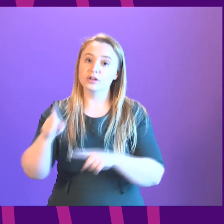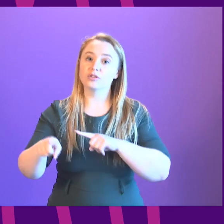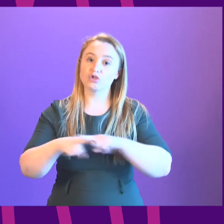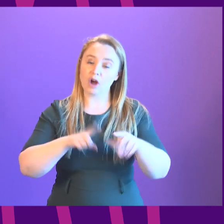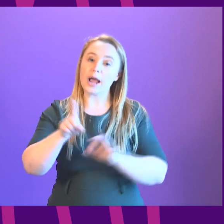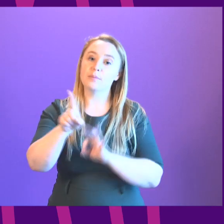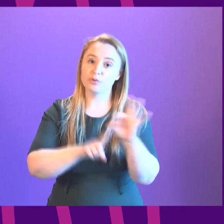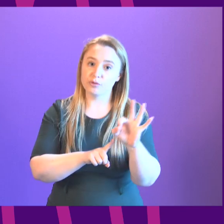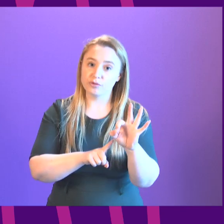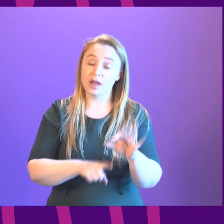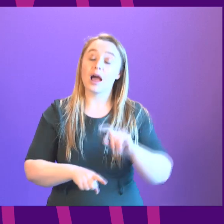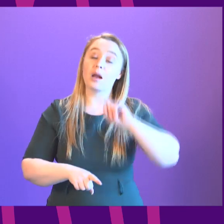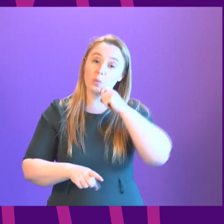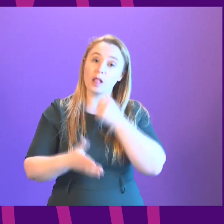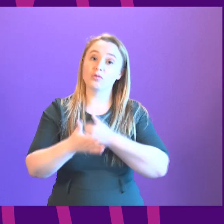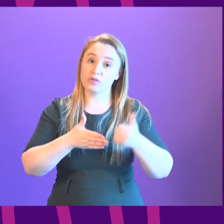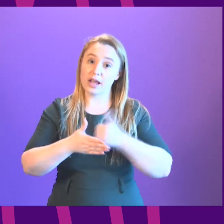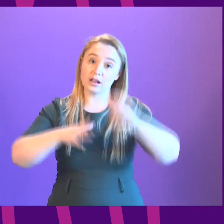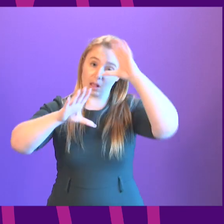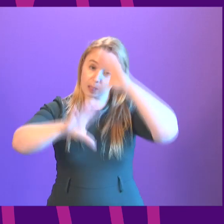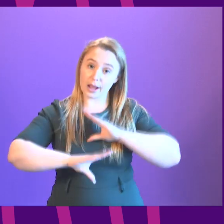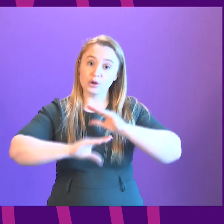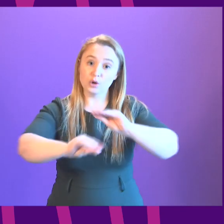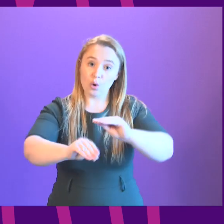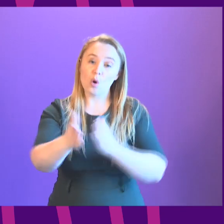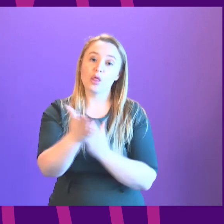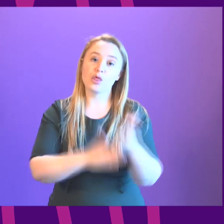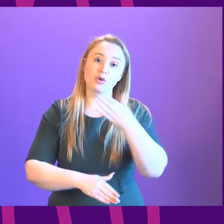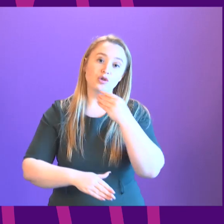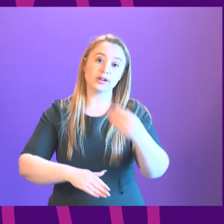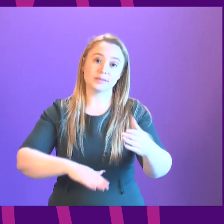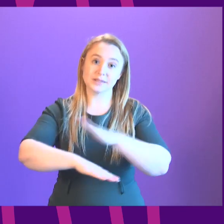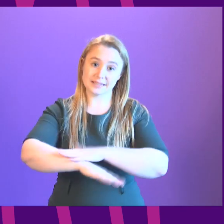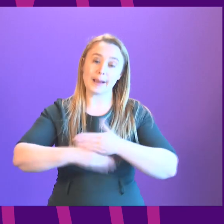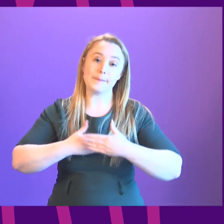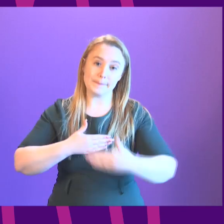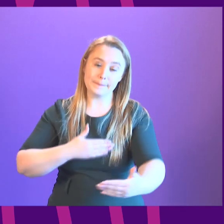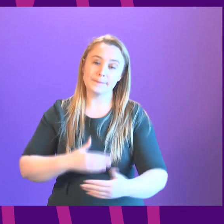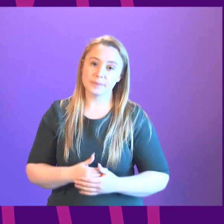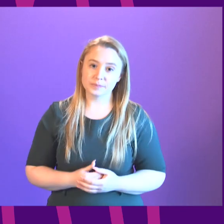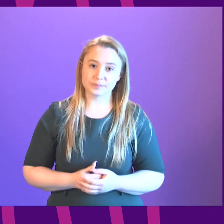I will keep the country updated, as far as possible, throughout the Christmas period.